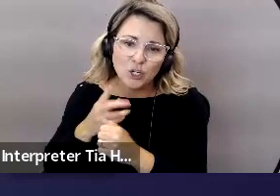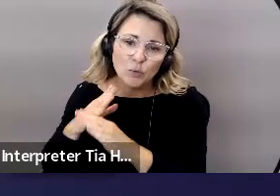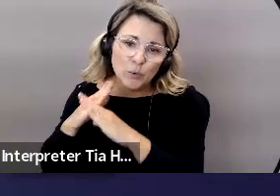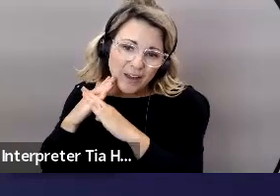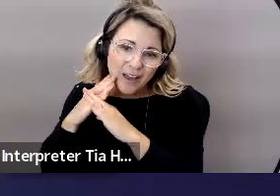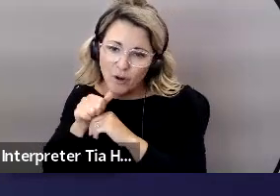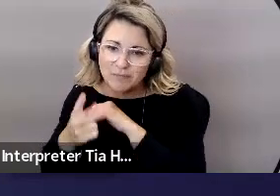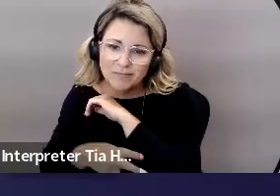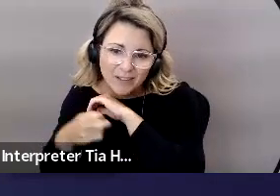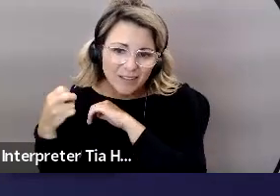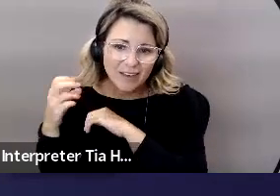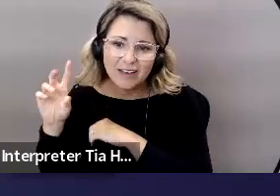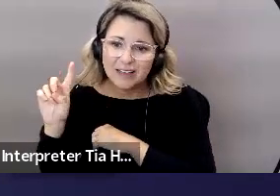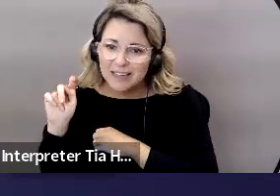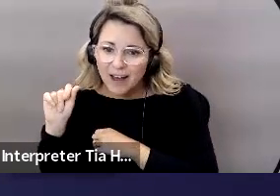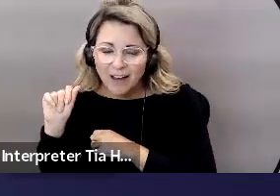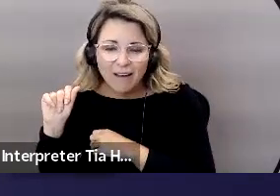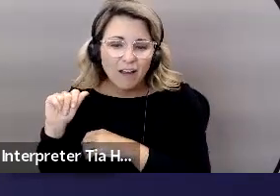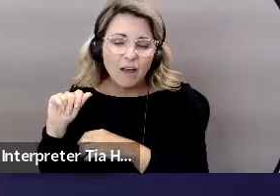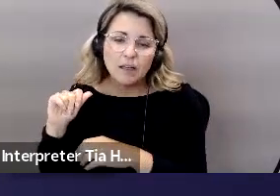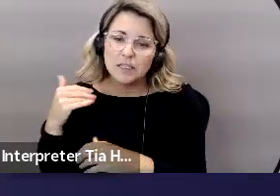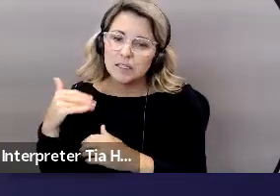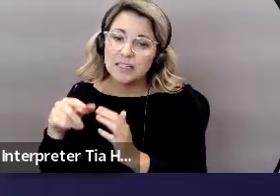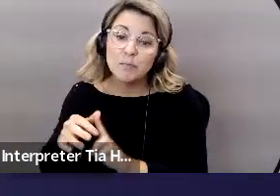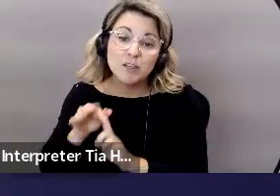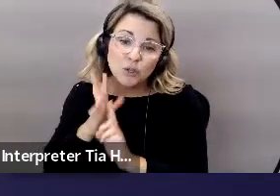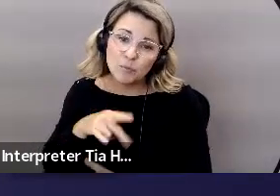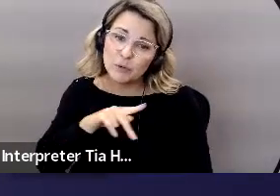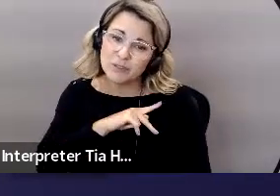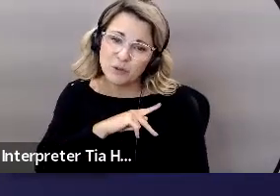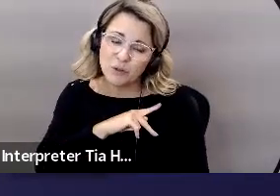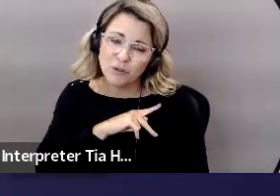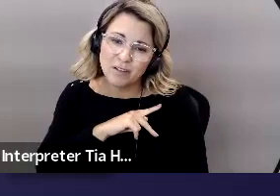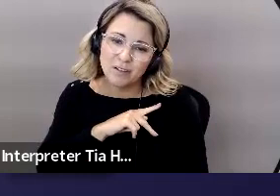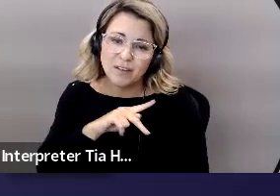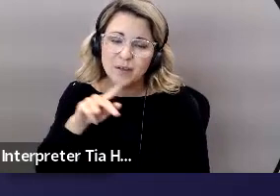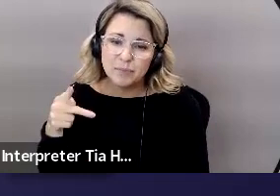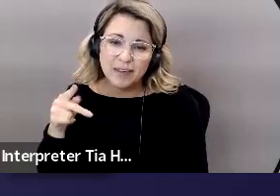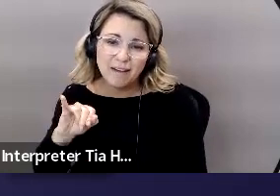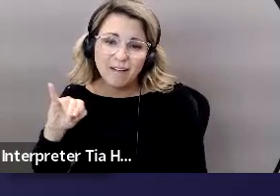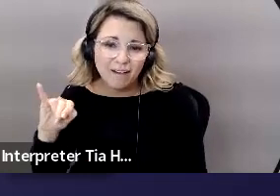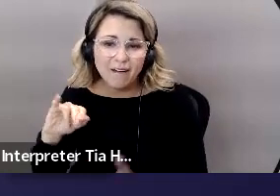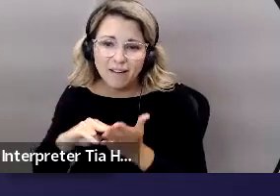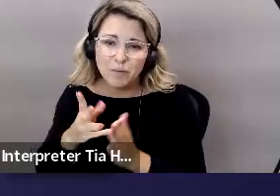procedures, especially if you're dealing with personal identifiable information, right? So,